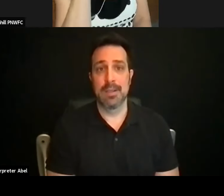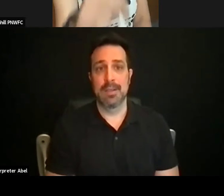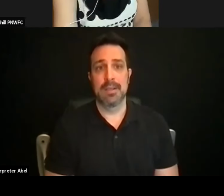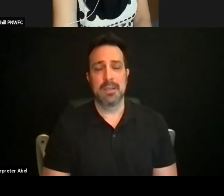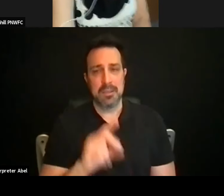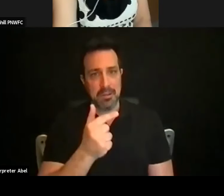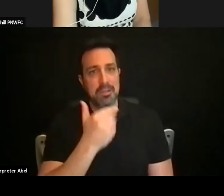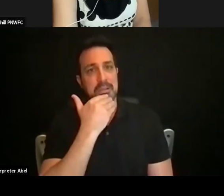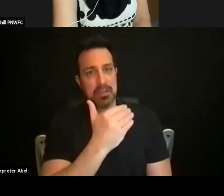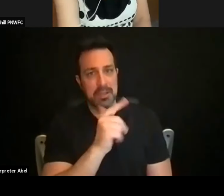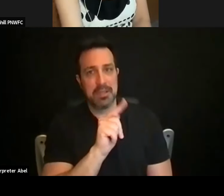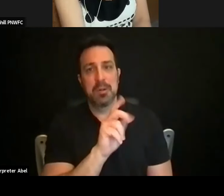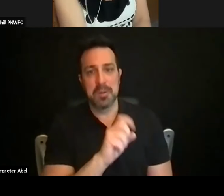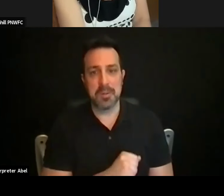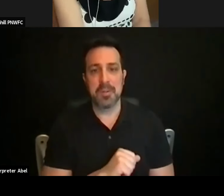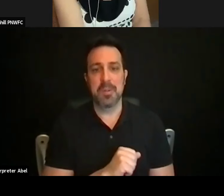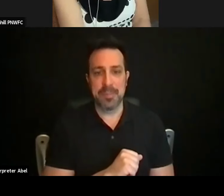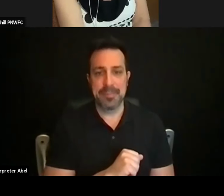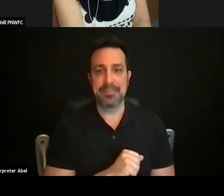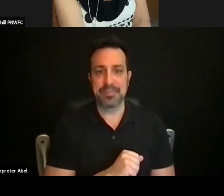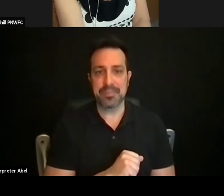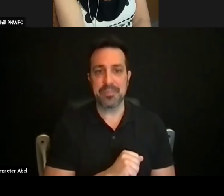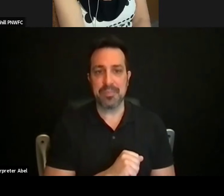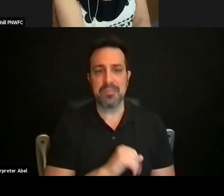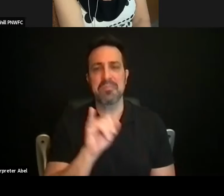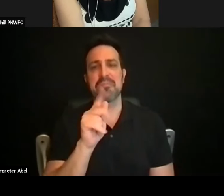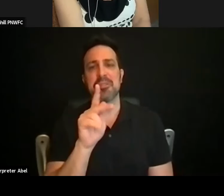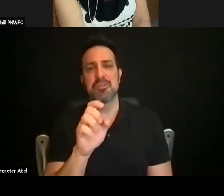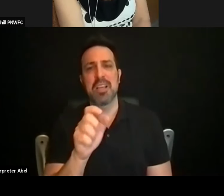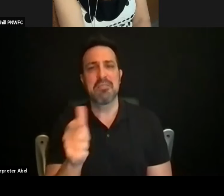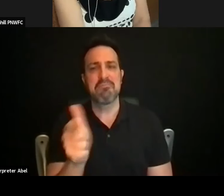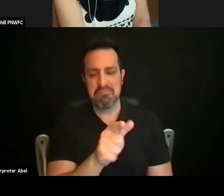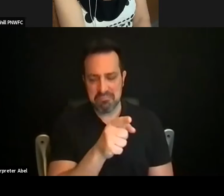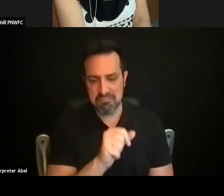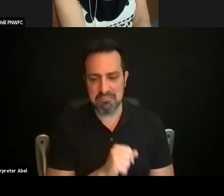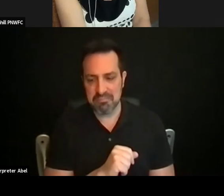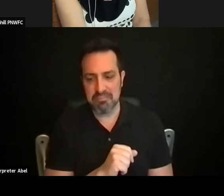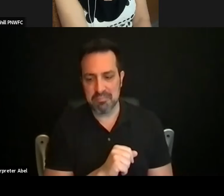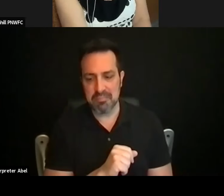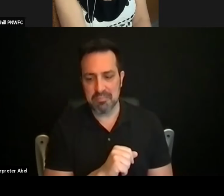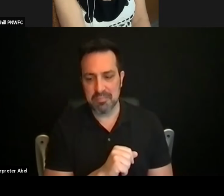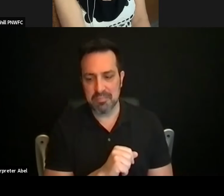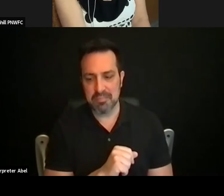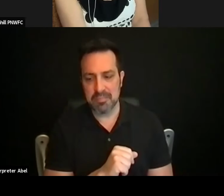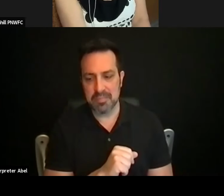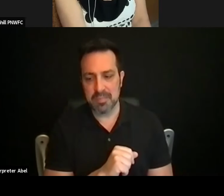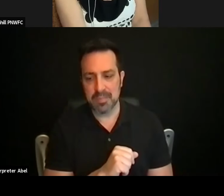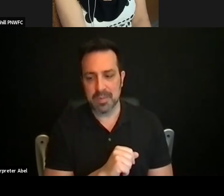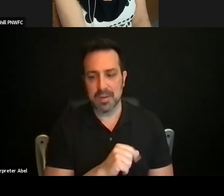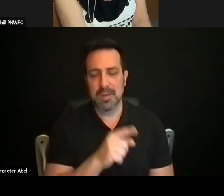publicly and the fact that I'm given the space to do so is just a complete